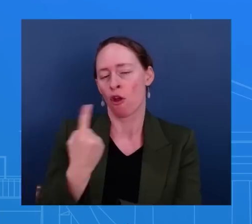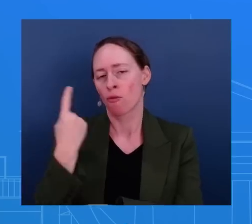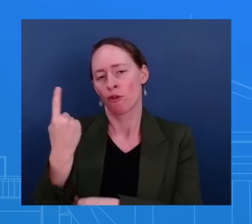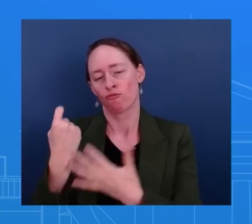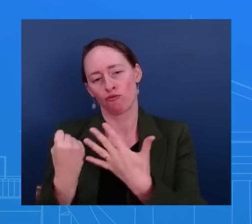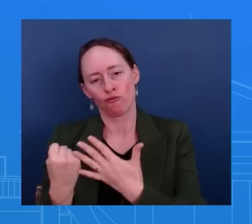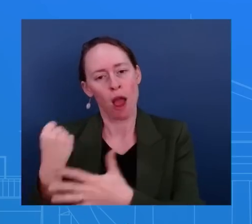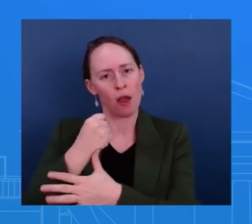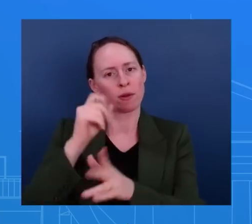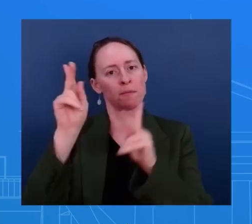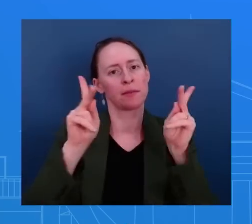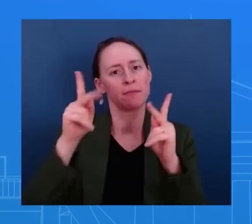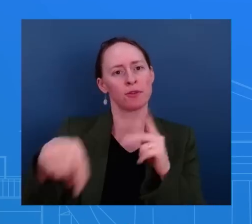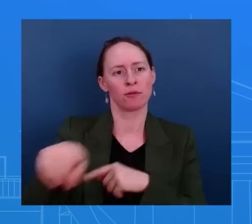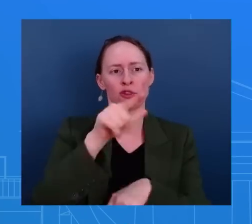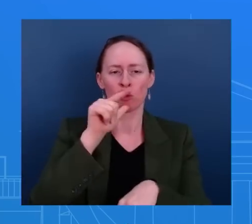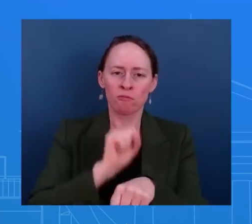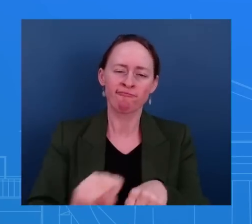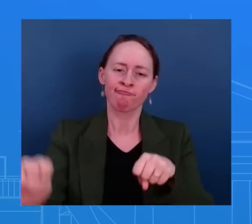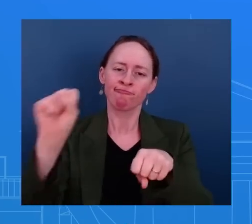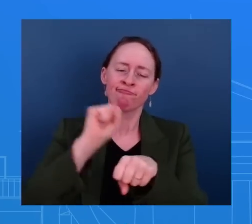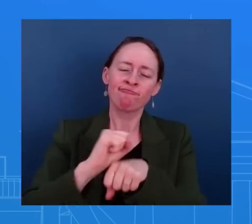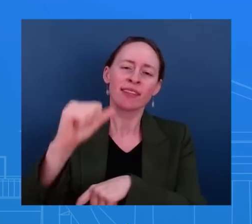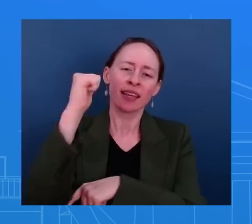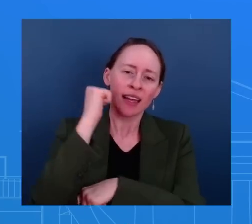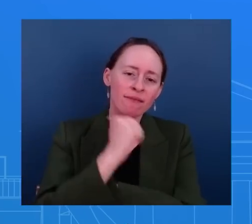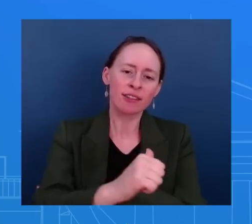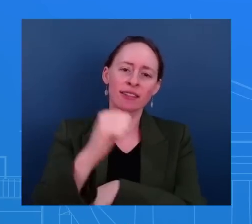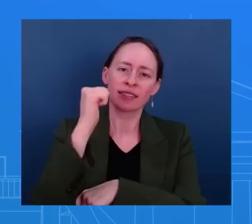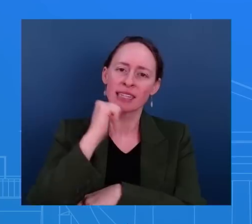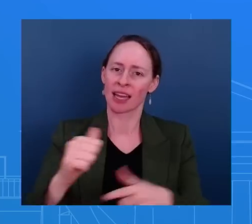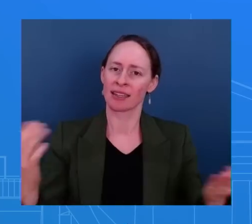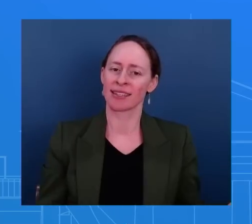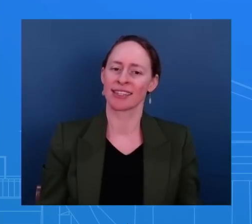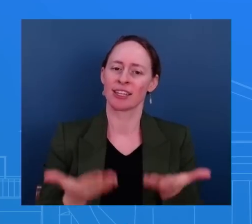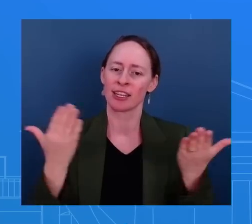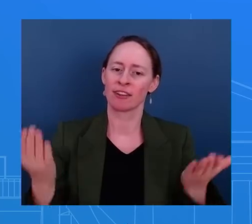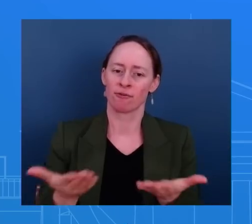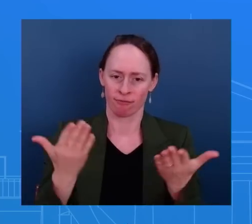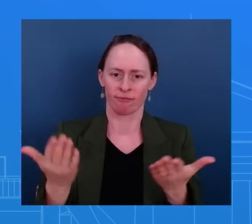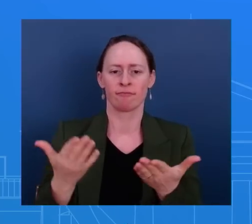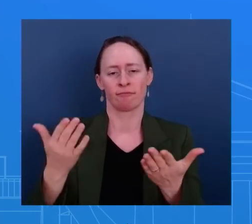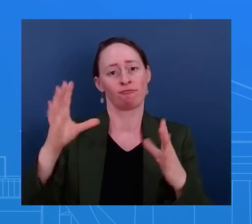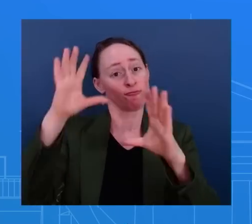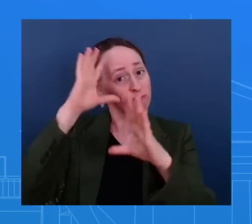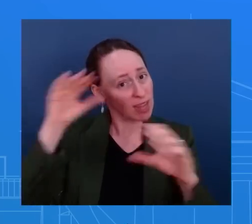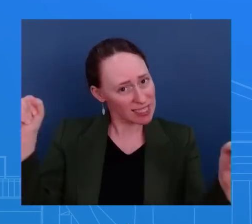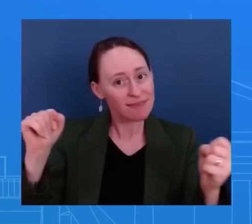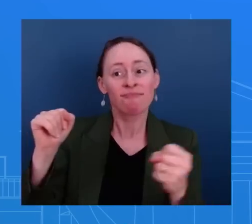He supports what she put forward recently, obviously, and -- when she spoke recently at a campaign rally,